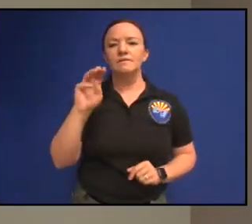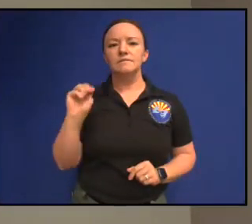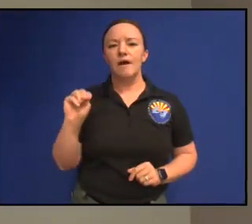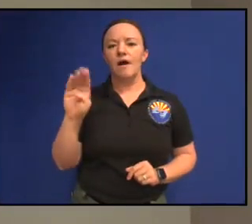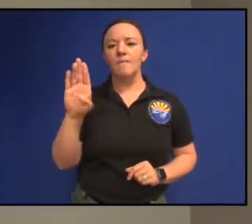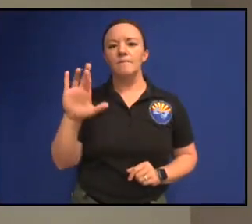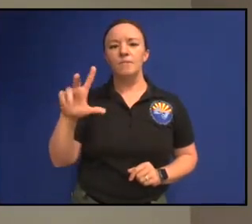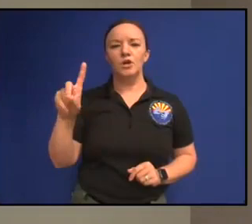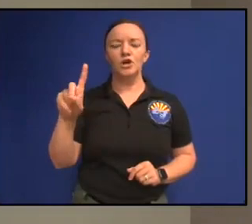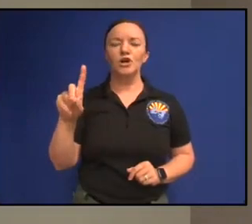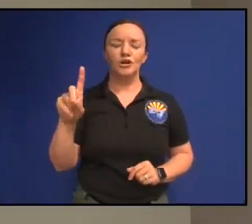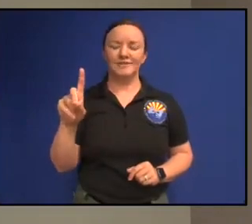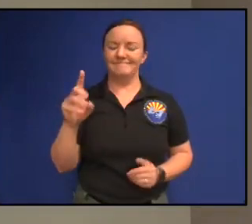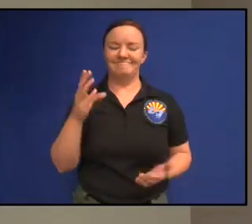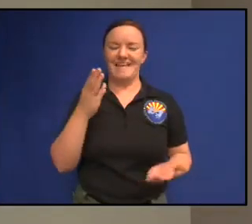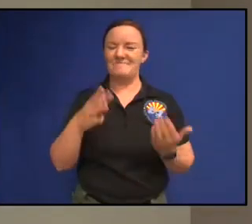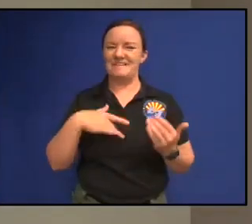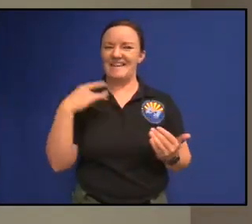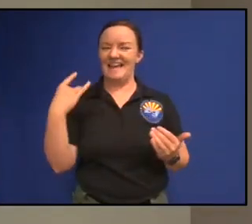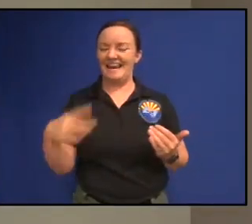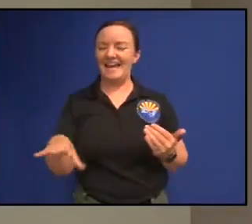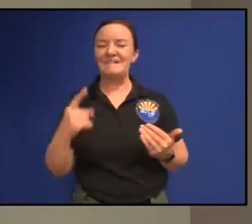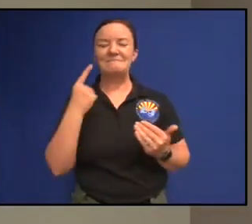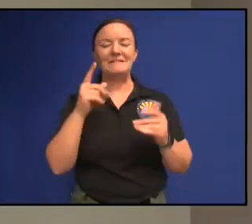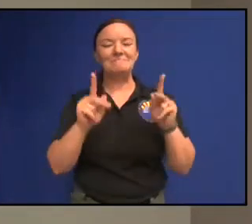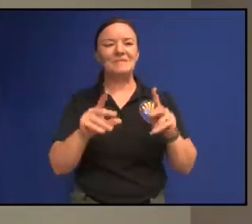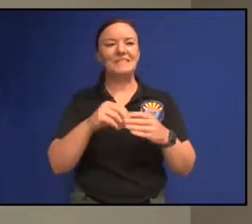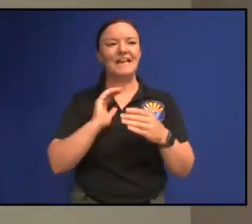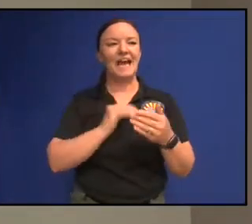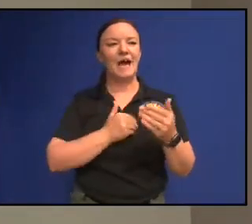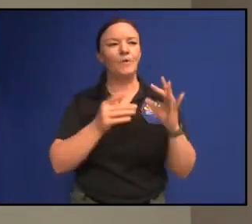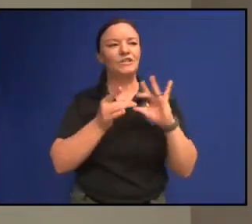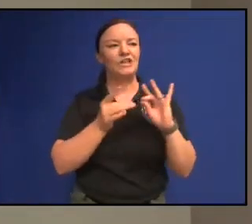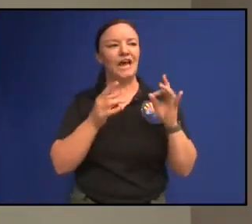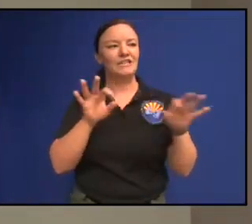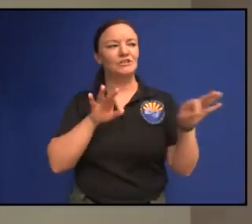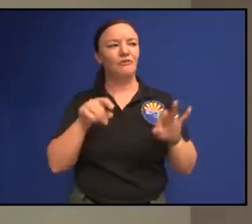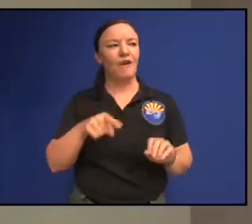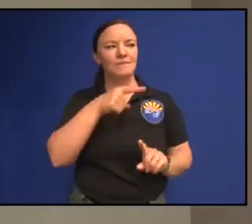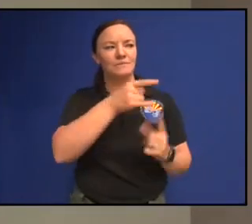TOMORROW MORNING'S OPERATIONAL BRIEFING AND FOLLOWING